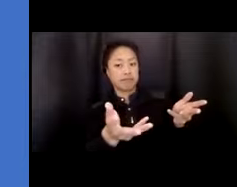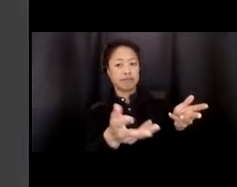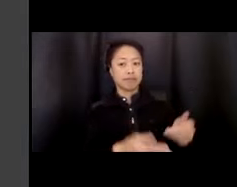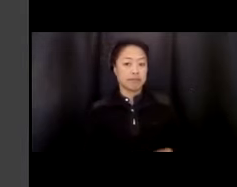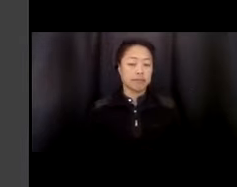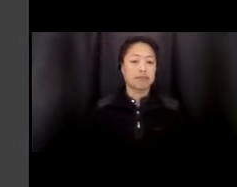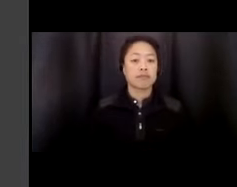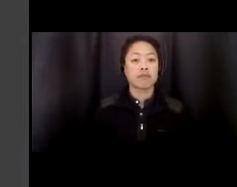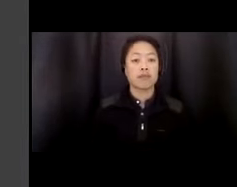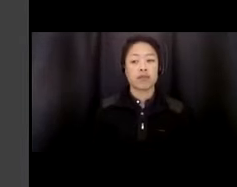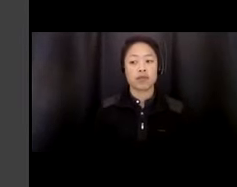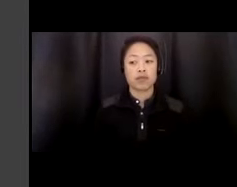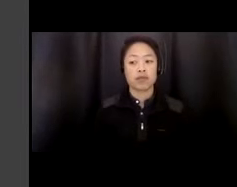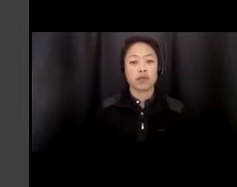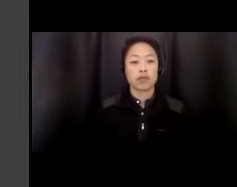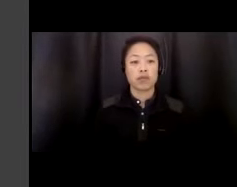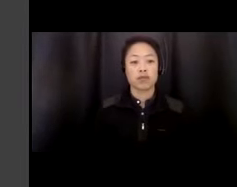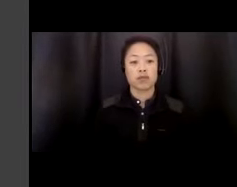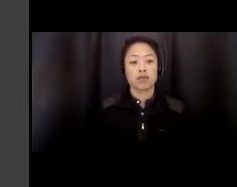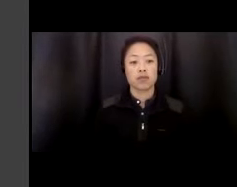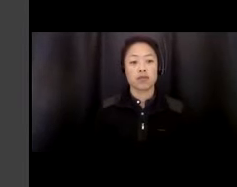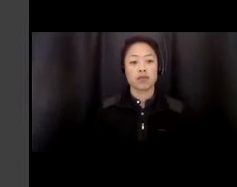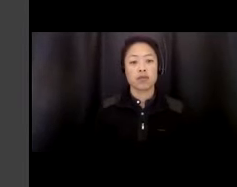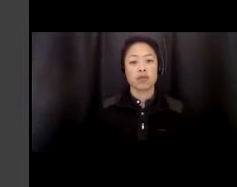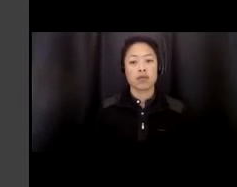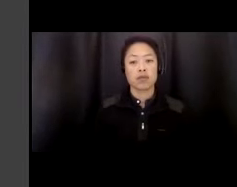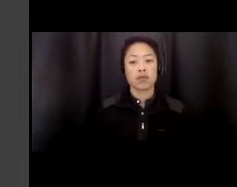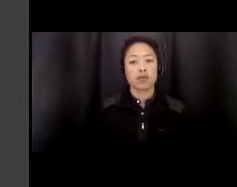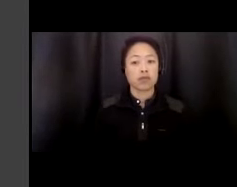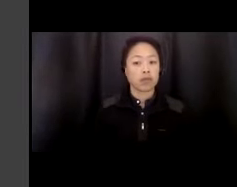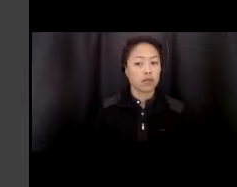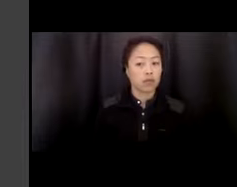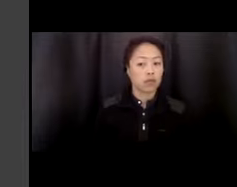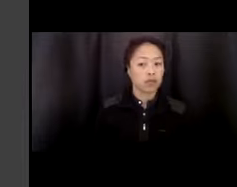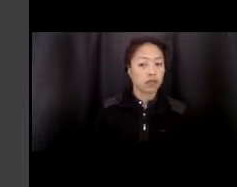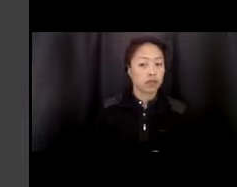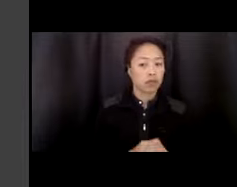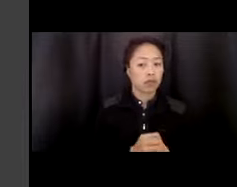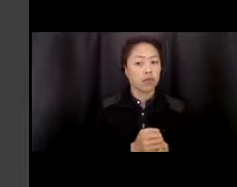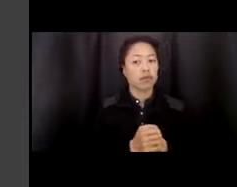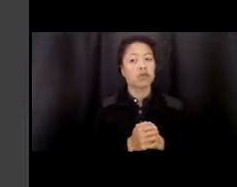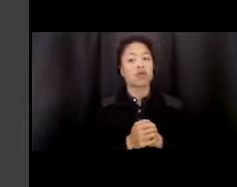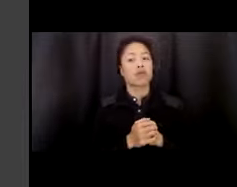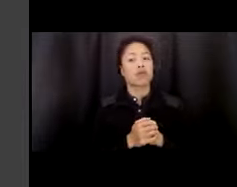As other pharmaceutical companies receive emergency use authorization,